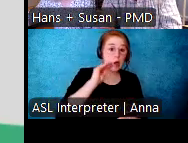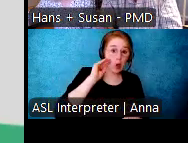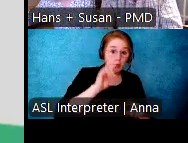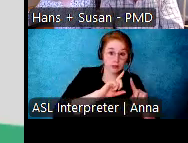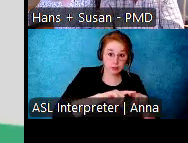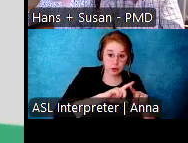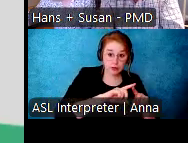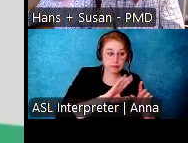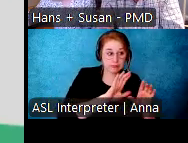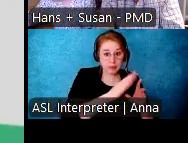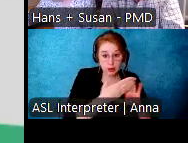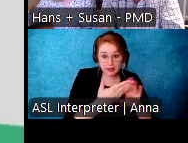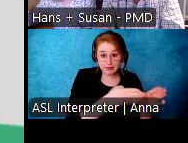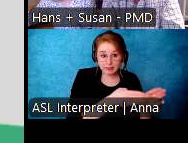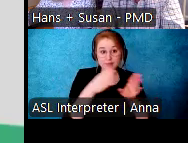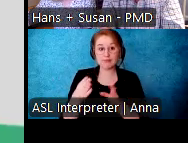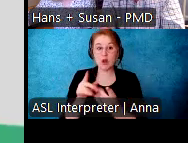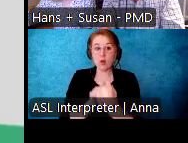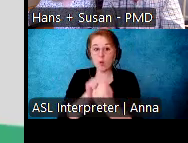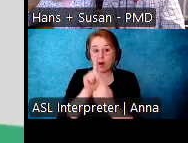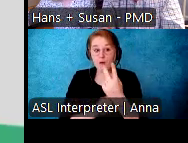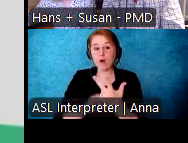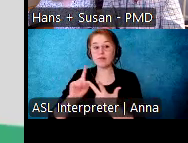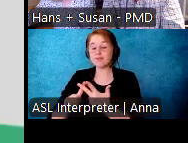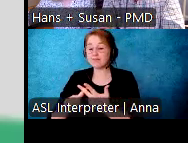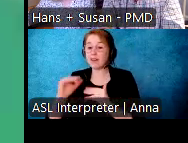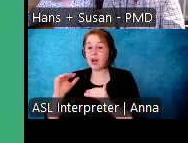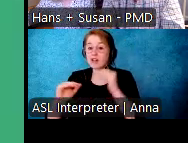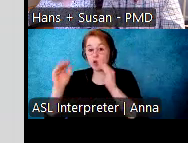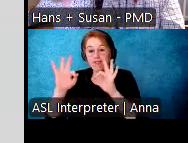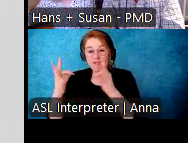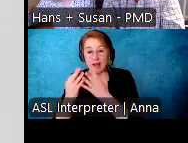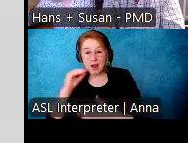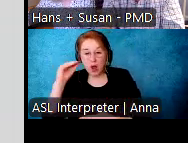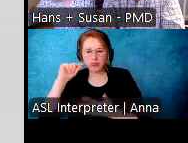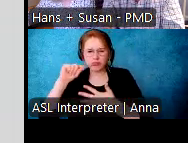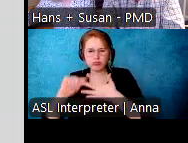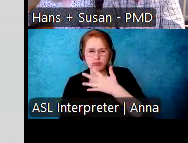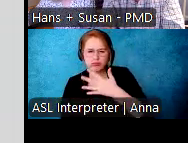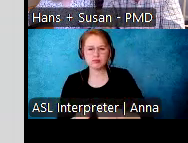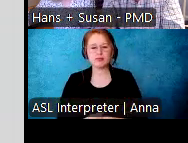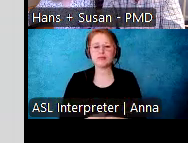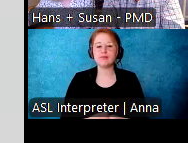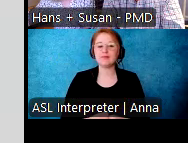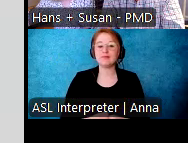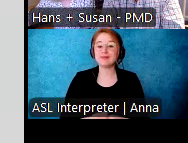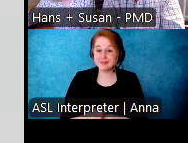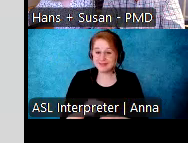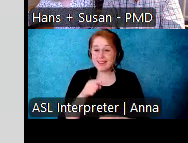to one-on-one care, adult family homes and more. WisCaregiver Careers will connect you with work options across the state.